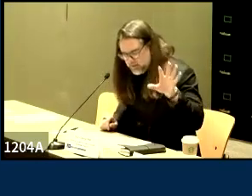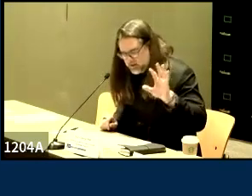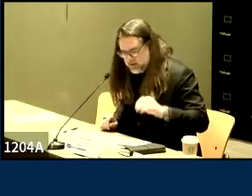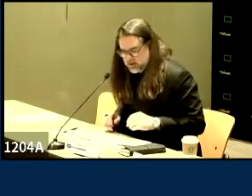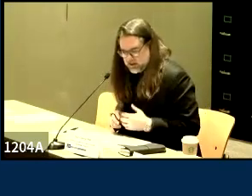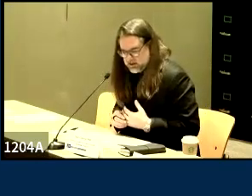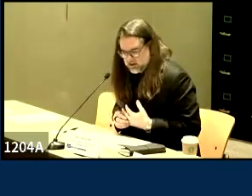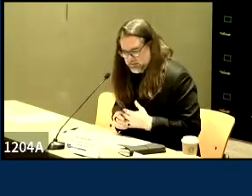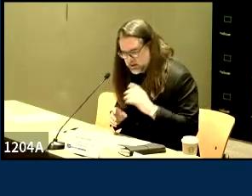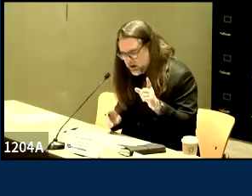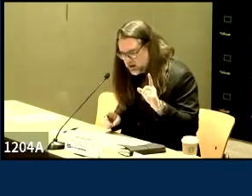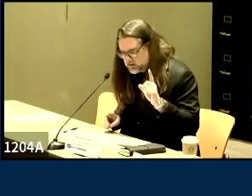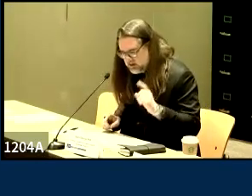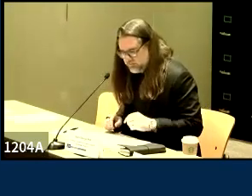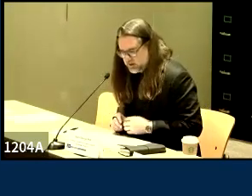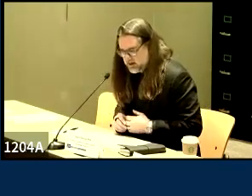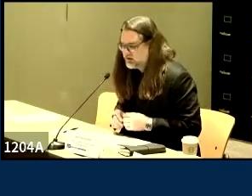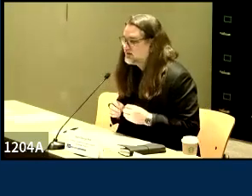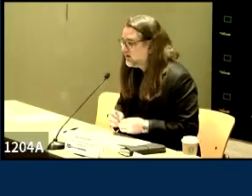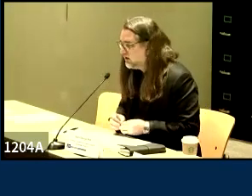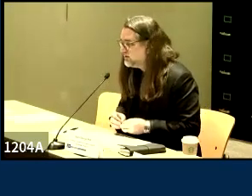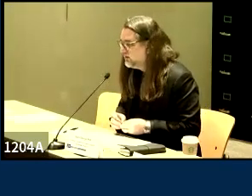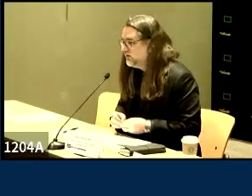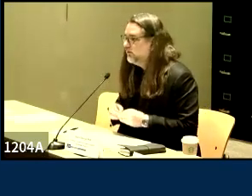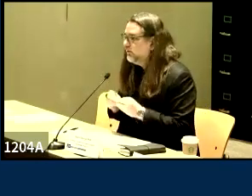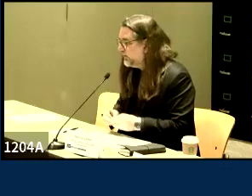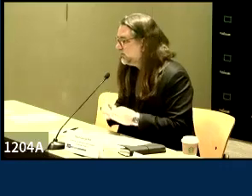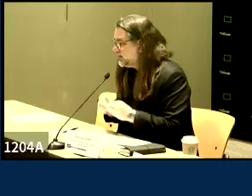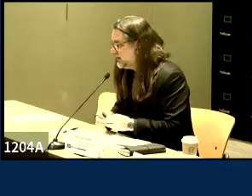Better data and analytics, better models and forecasts start with better data.